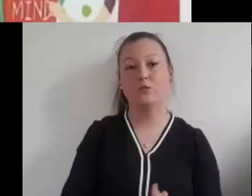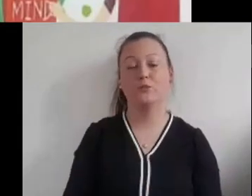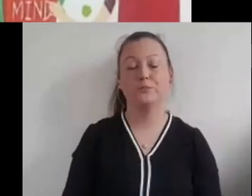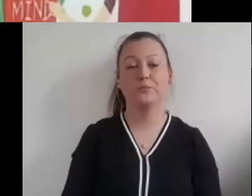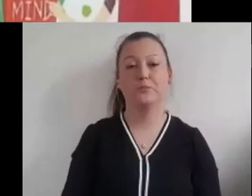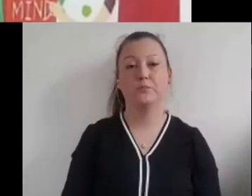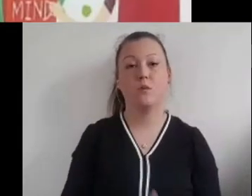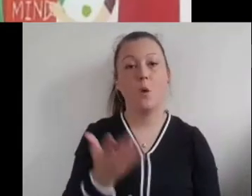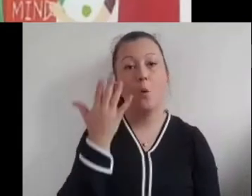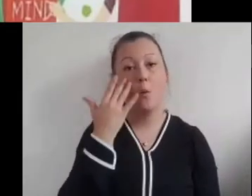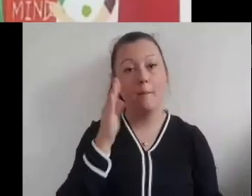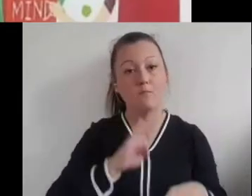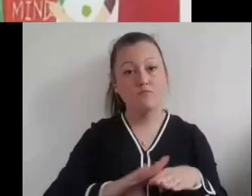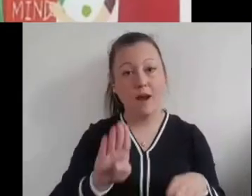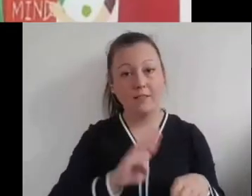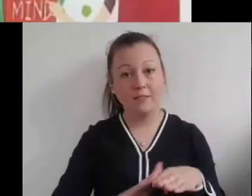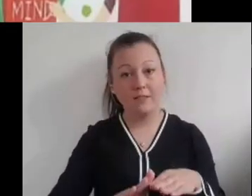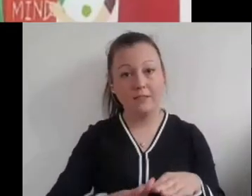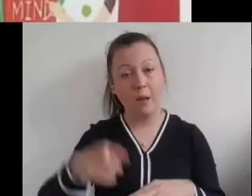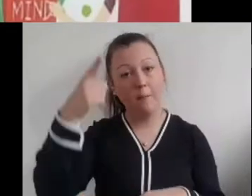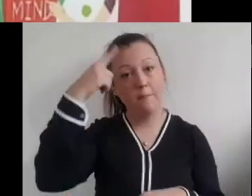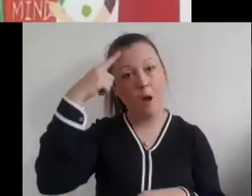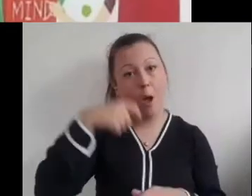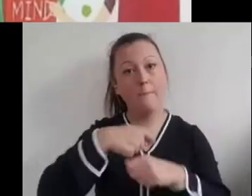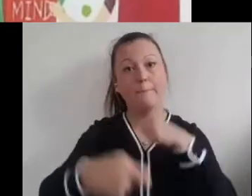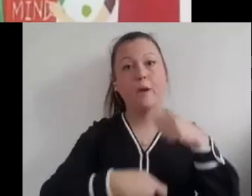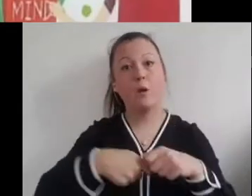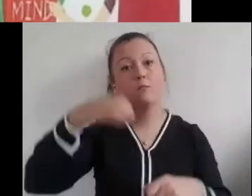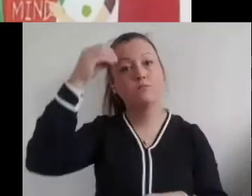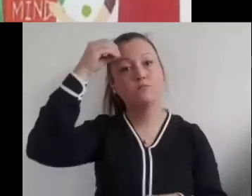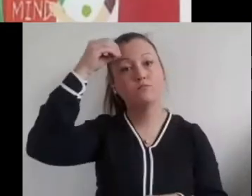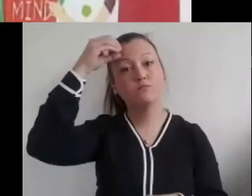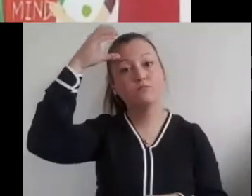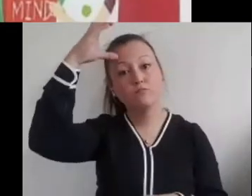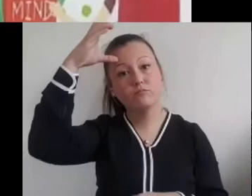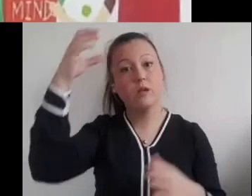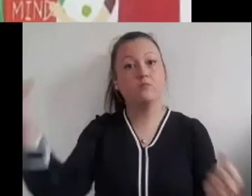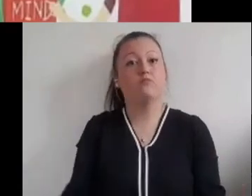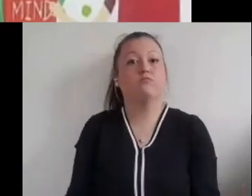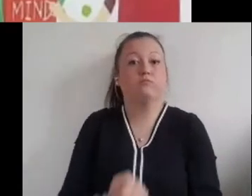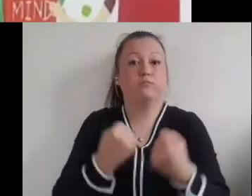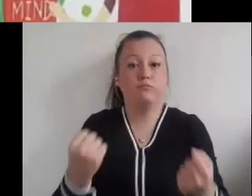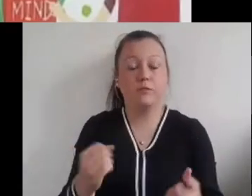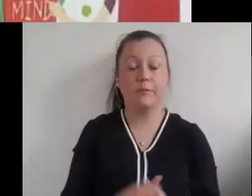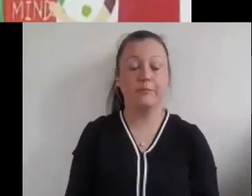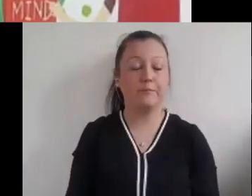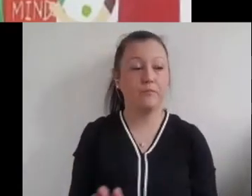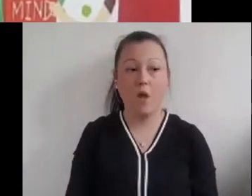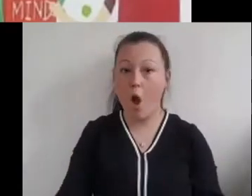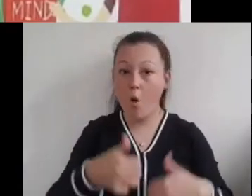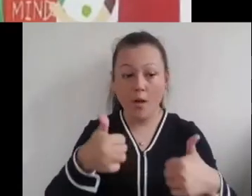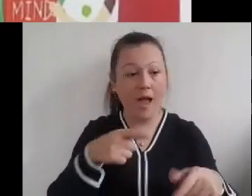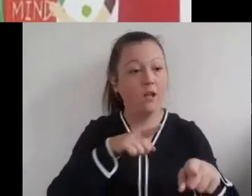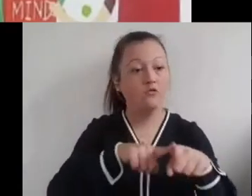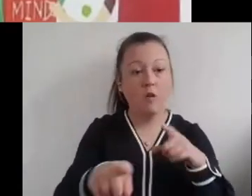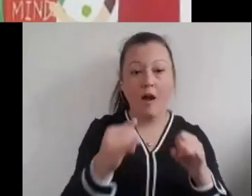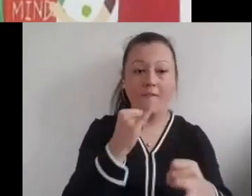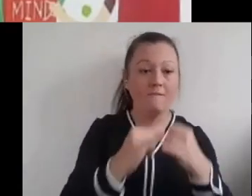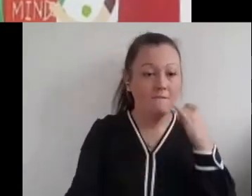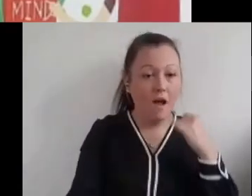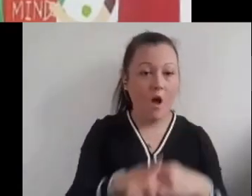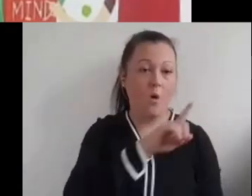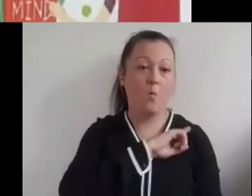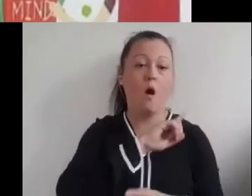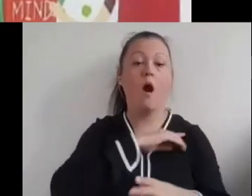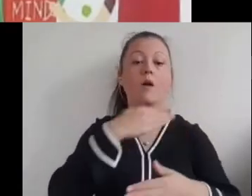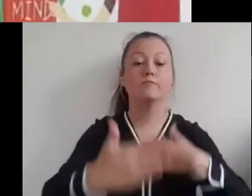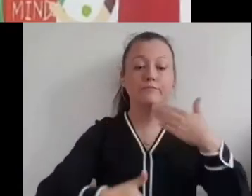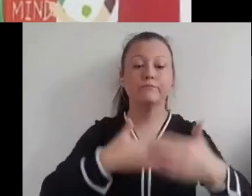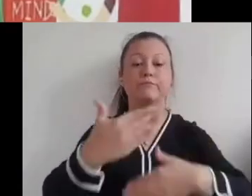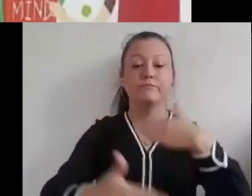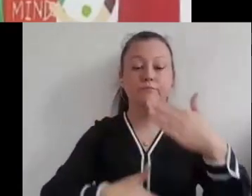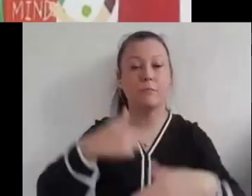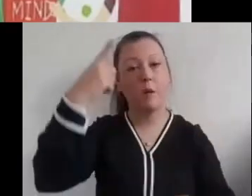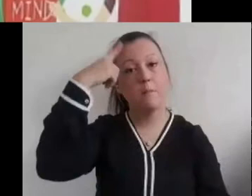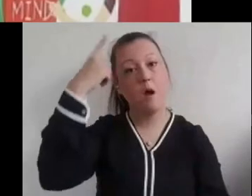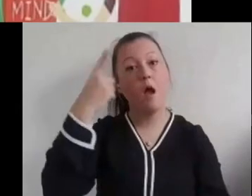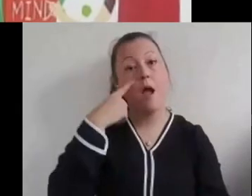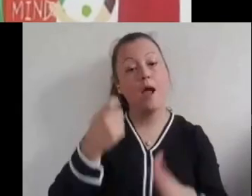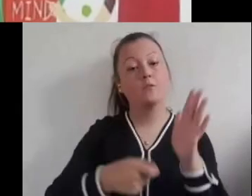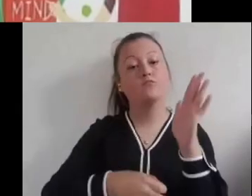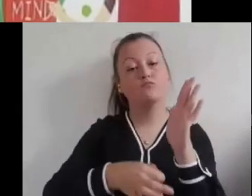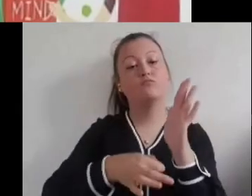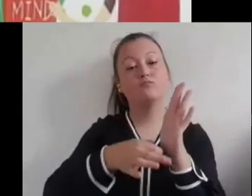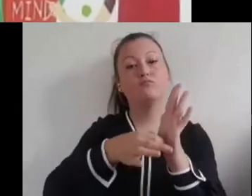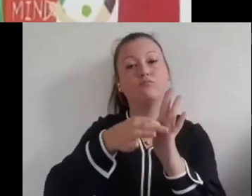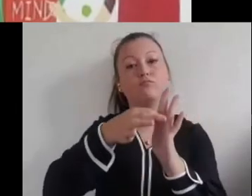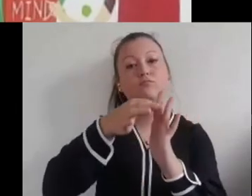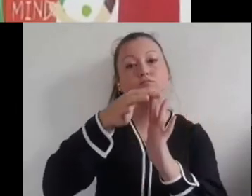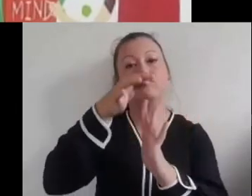It is ok to try and fail because over time your mind can help you get better at anything you want. Kate decided to use her mind with all her challenges.